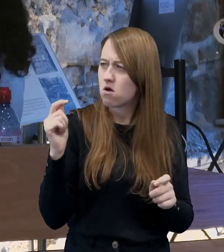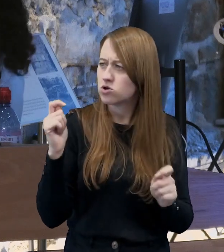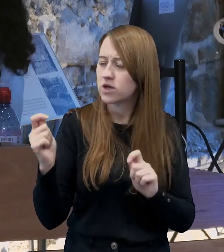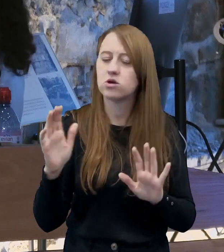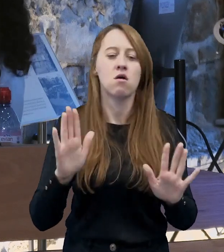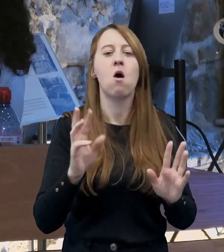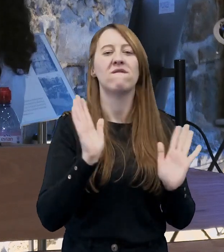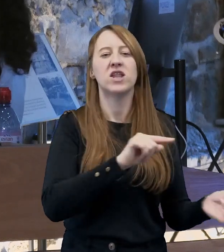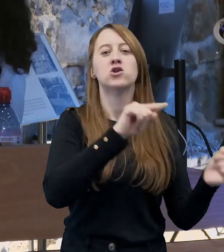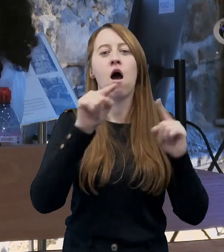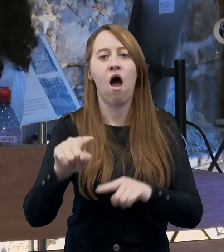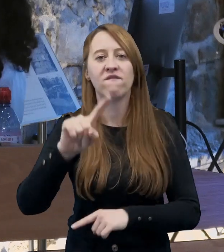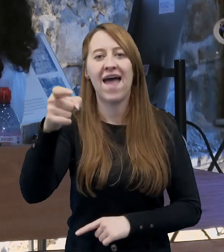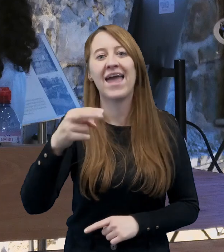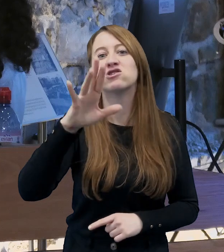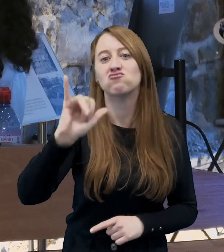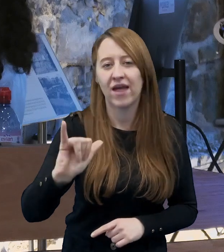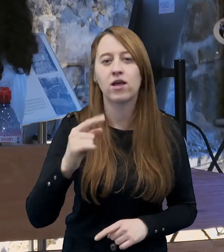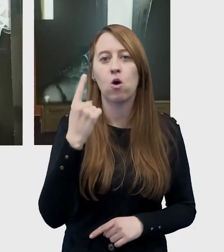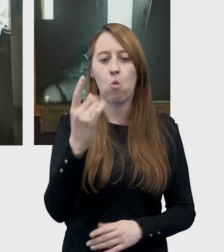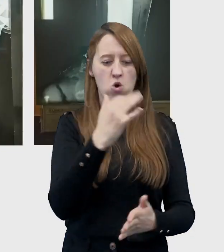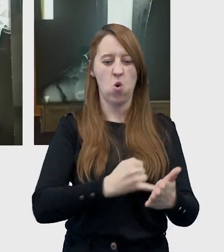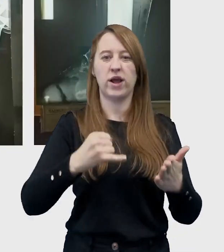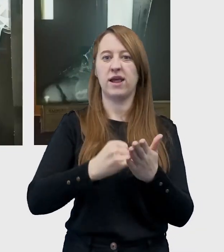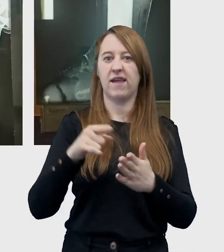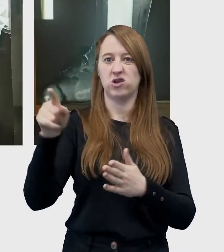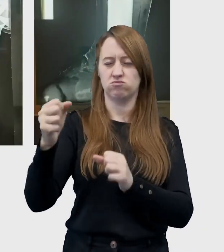We got an industrial X-ray company to come down. Their